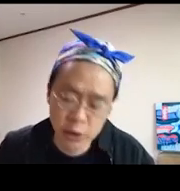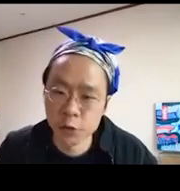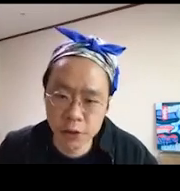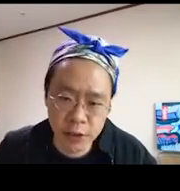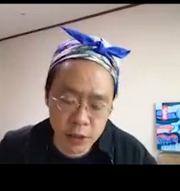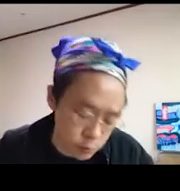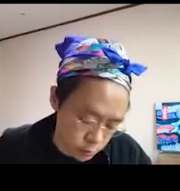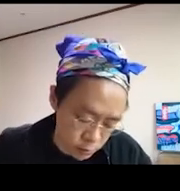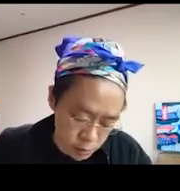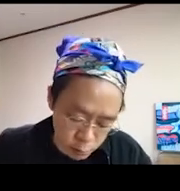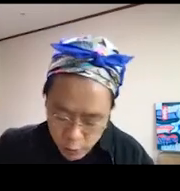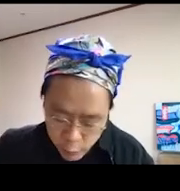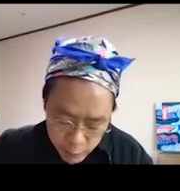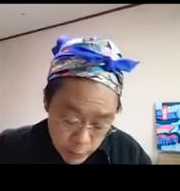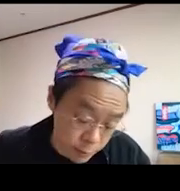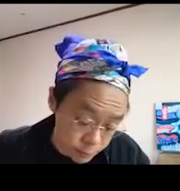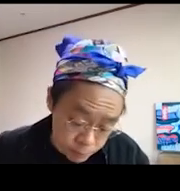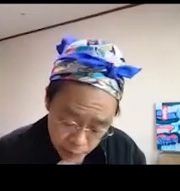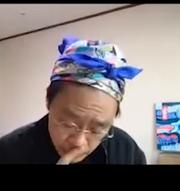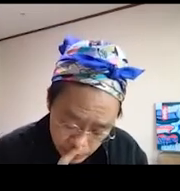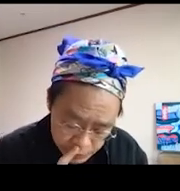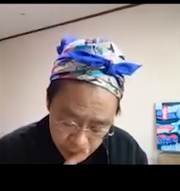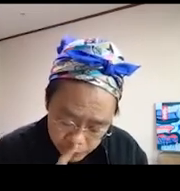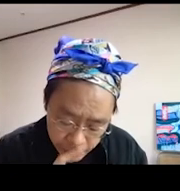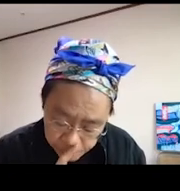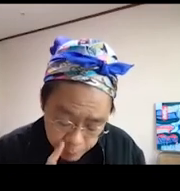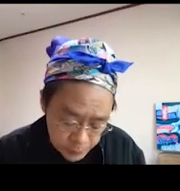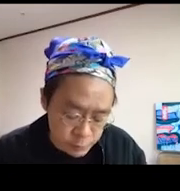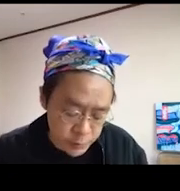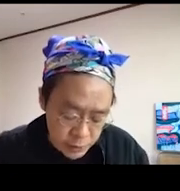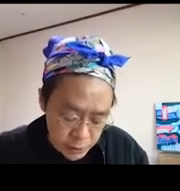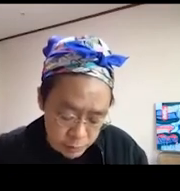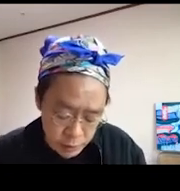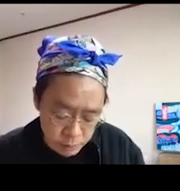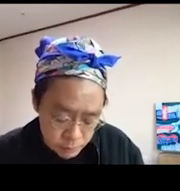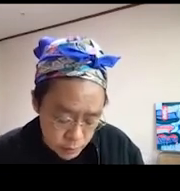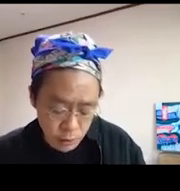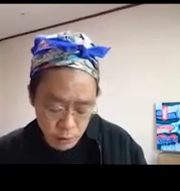usually stands for a worldwide web. Instead of that press, we can think of a, um,